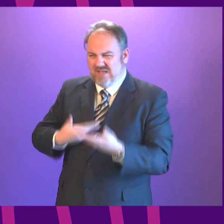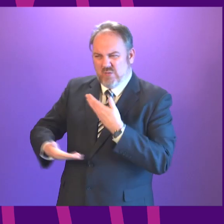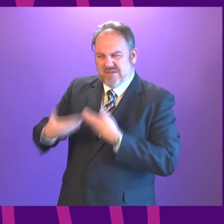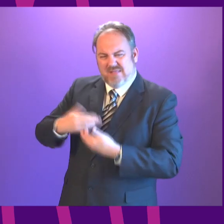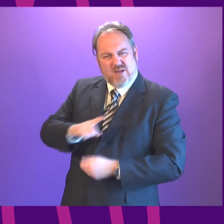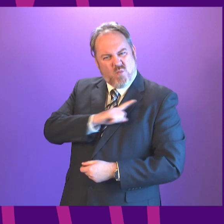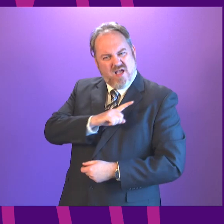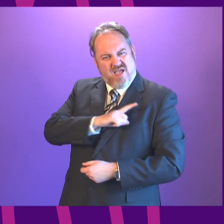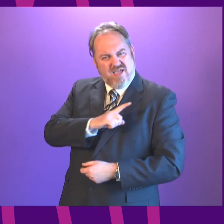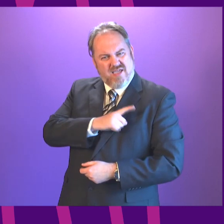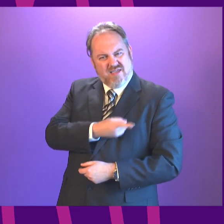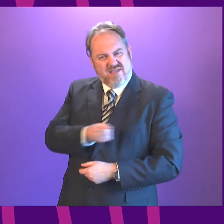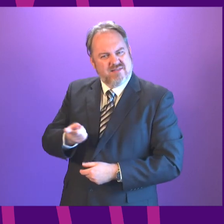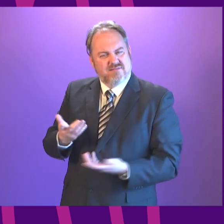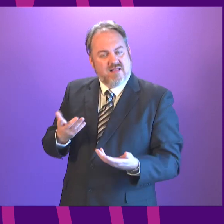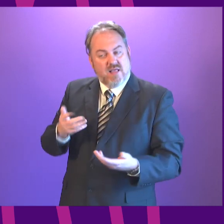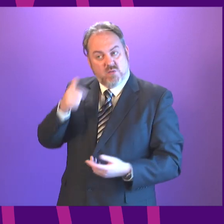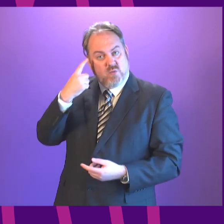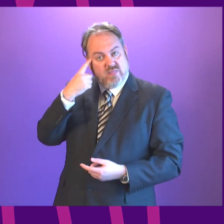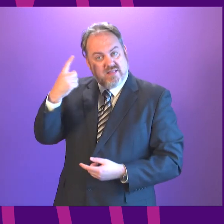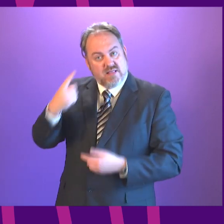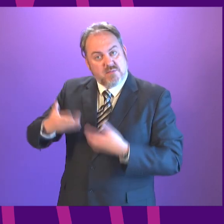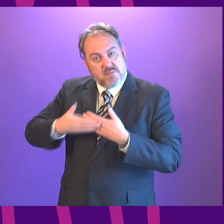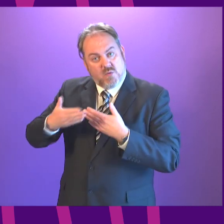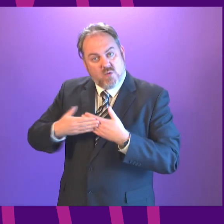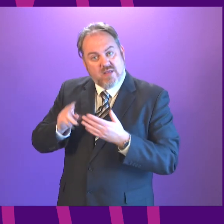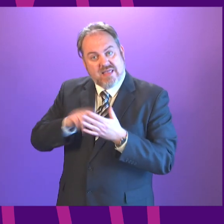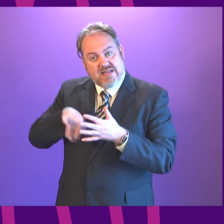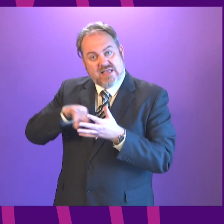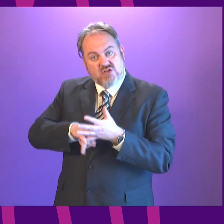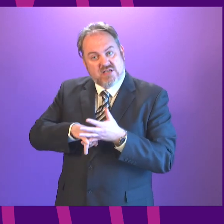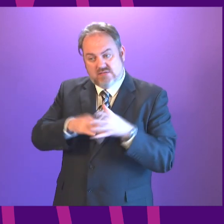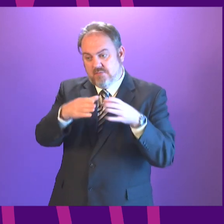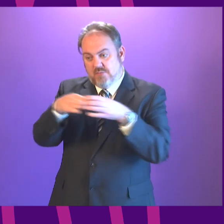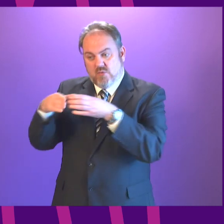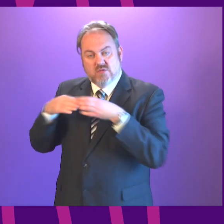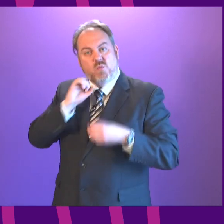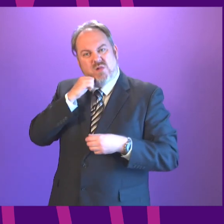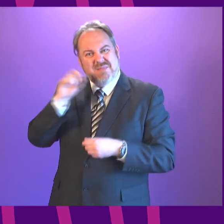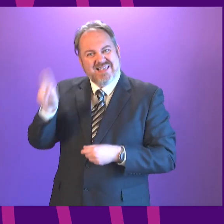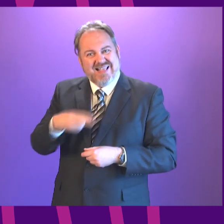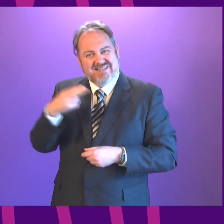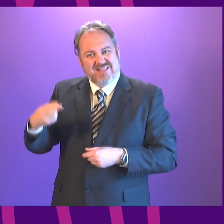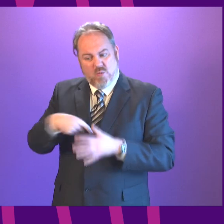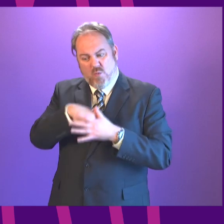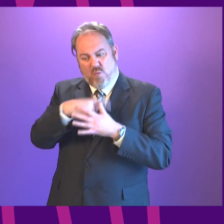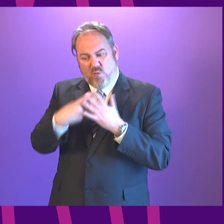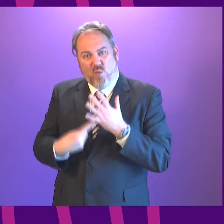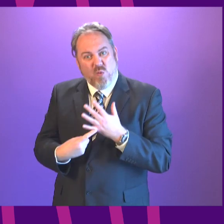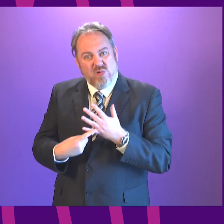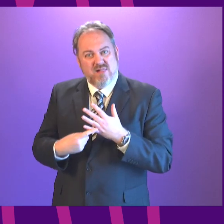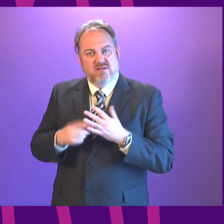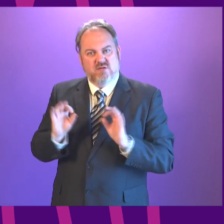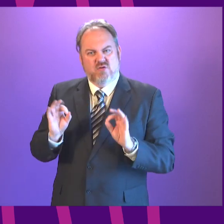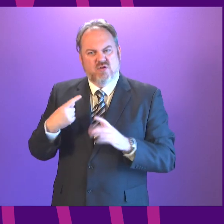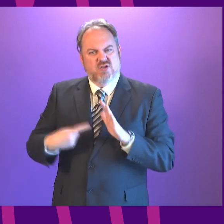that? Does she expect that more NHS boards will cancel all non-urgent operations in the